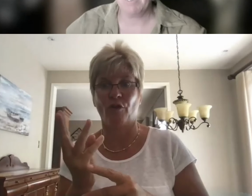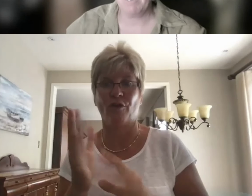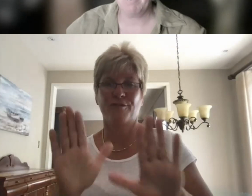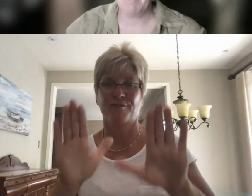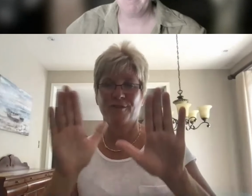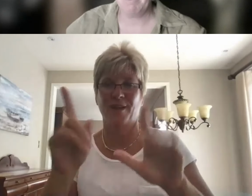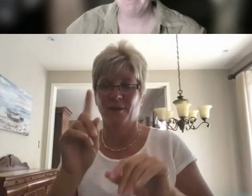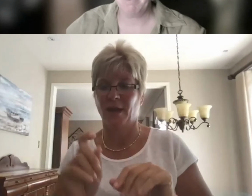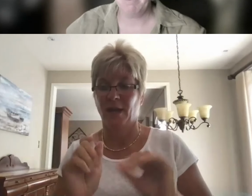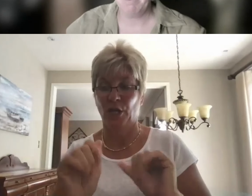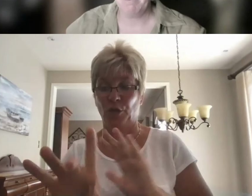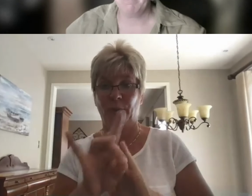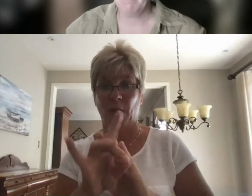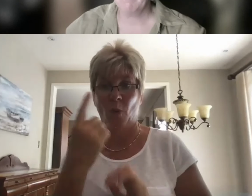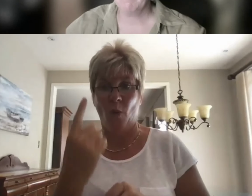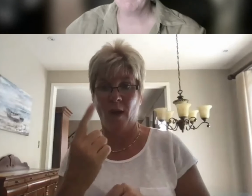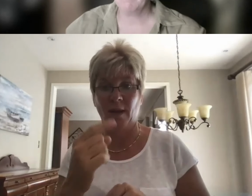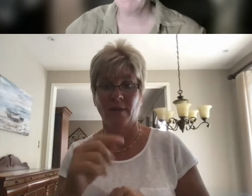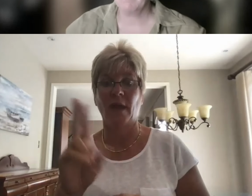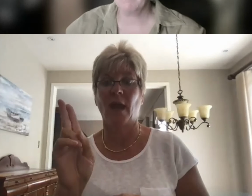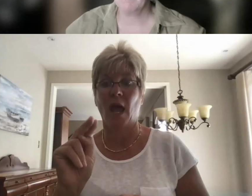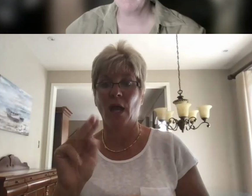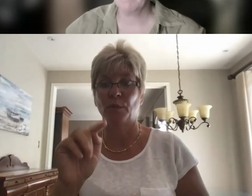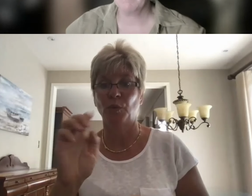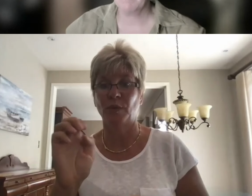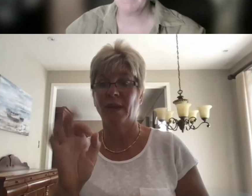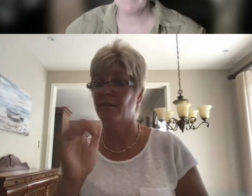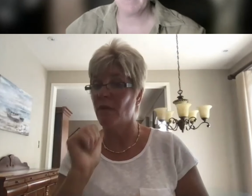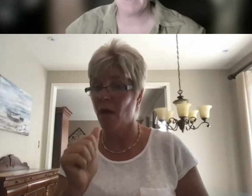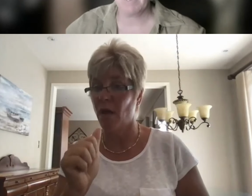like to try unmuting to ask? If not, I'll ask for you.